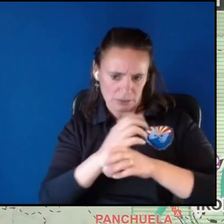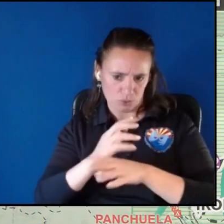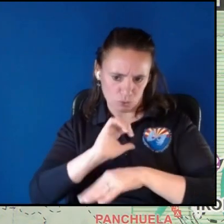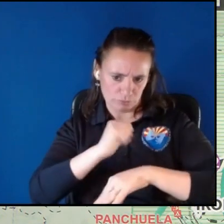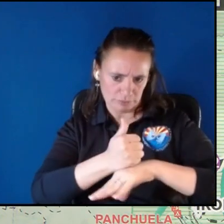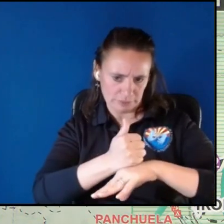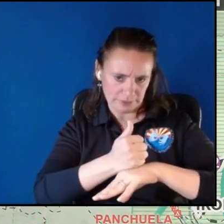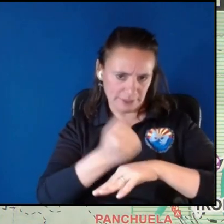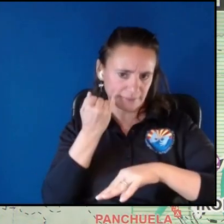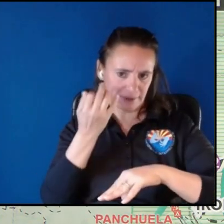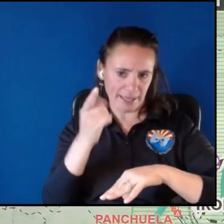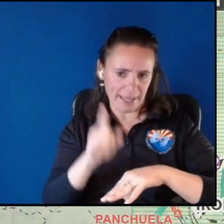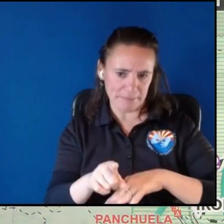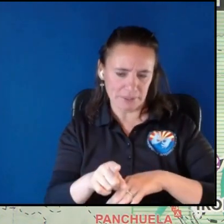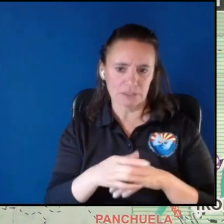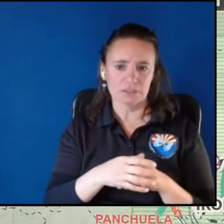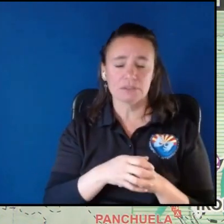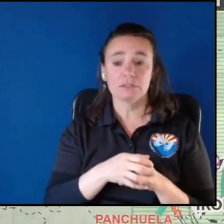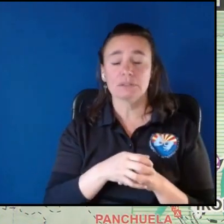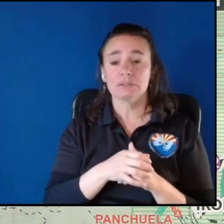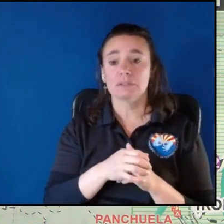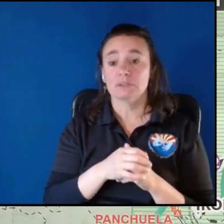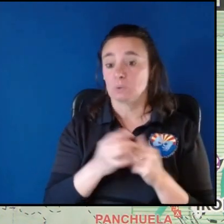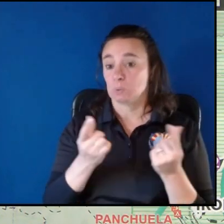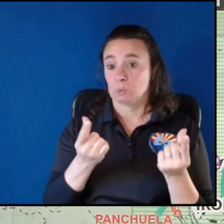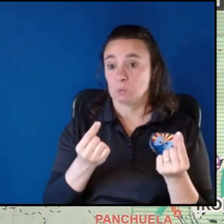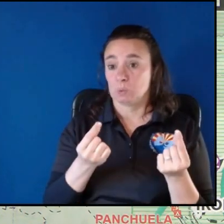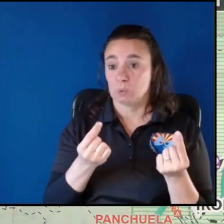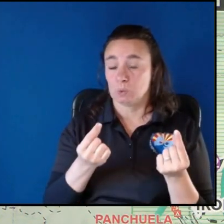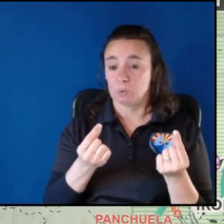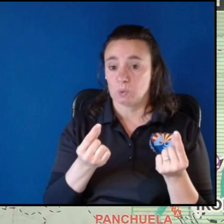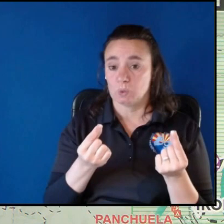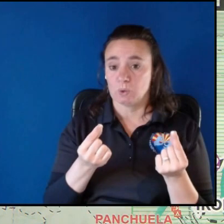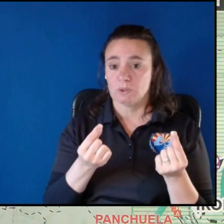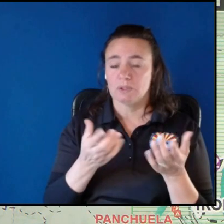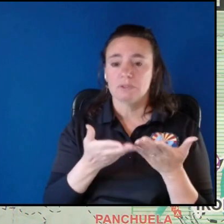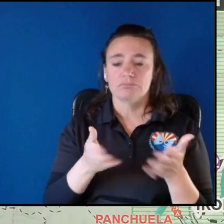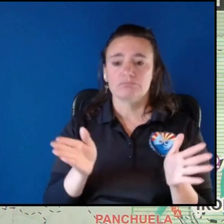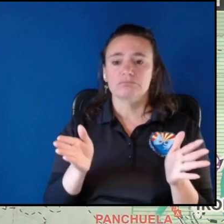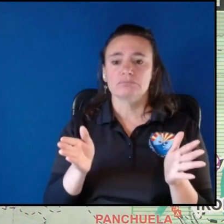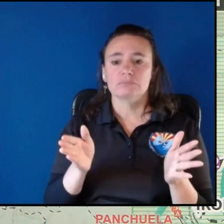things just generally speaking. For everybody, we establish some